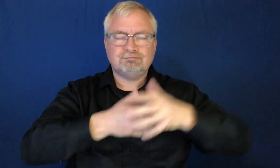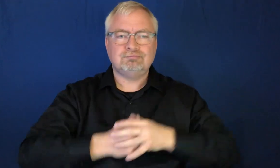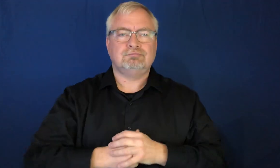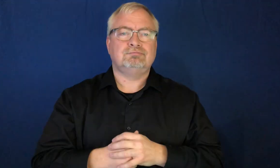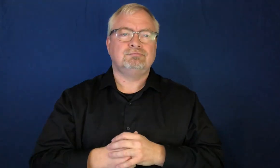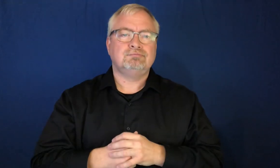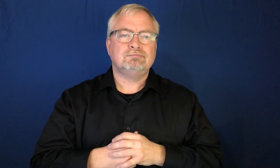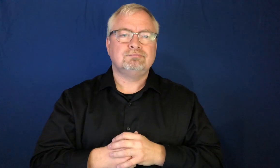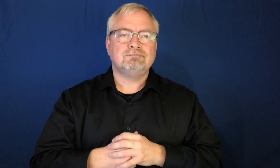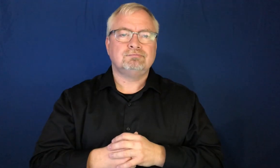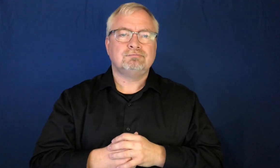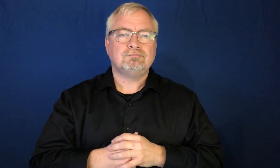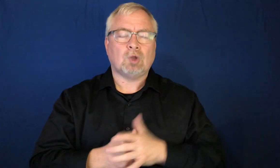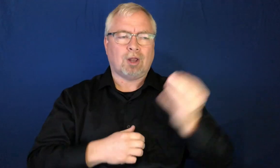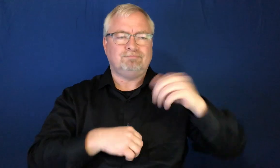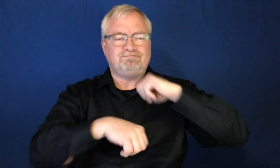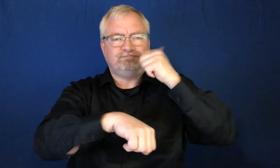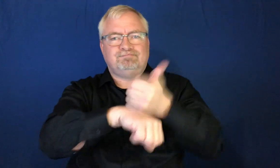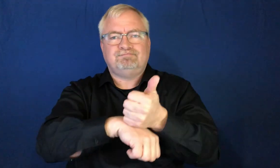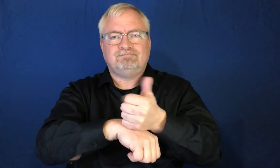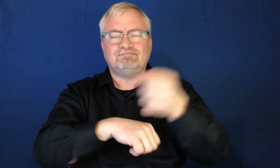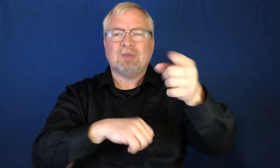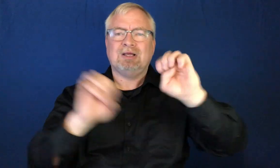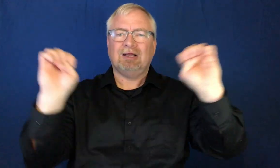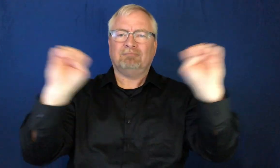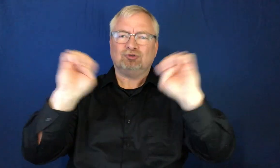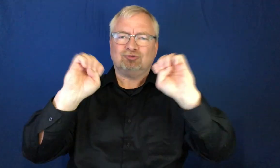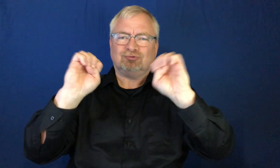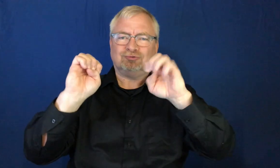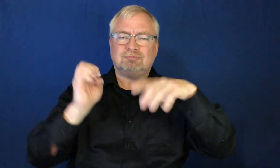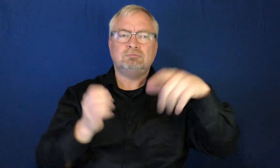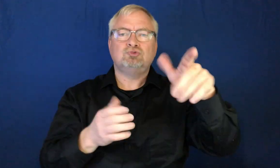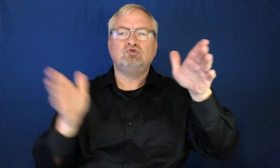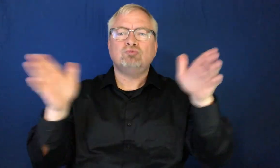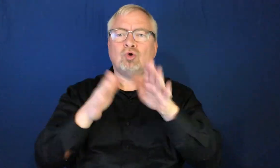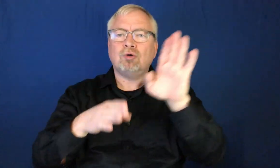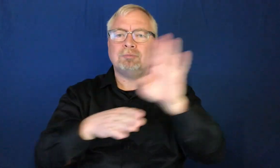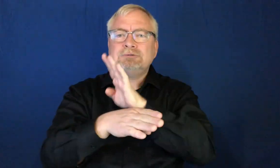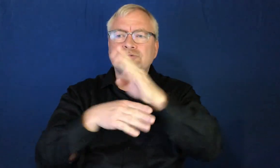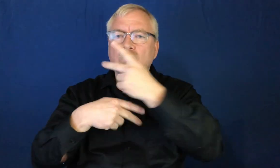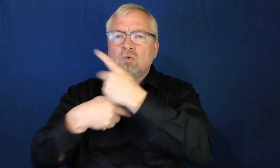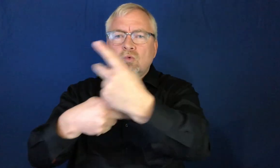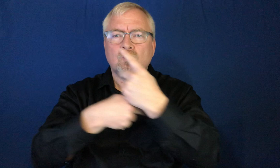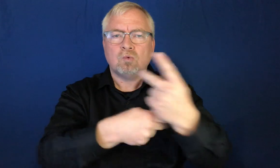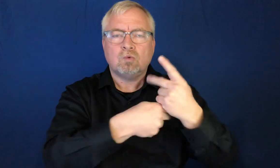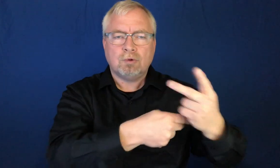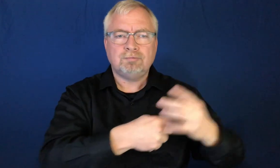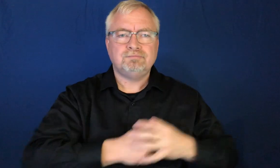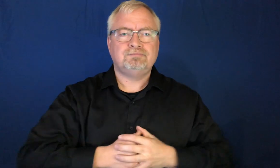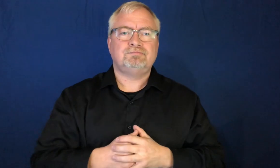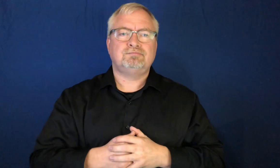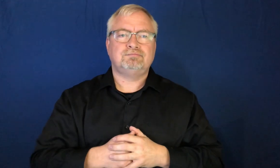establish Peacetime Emergency Loans for small businesses,